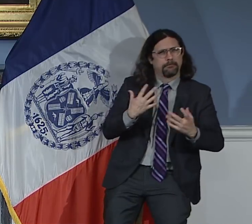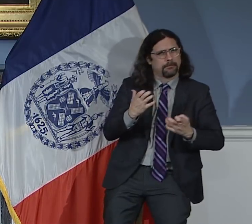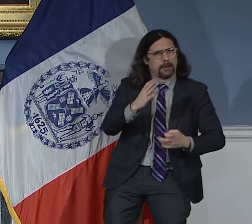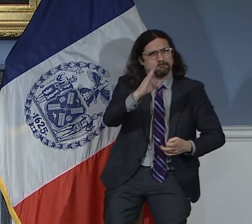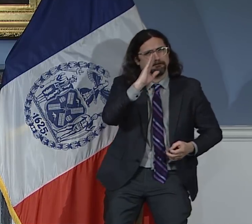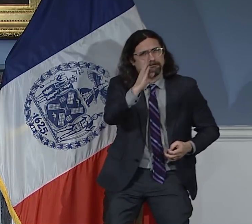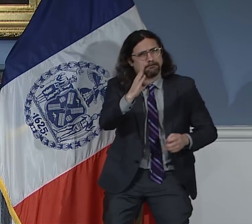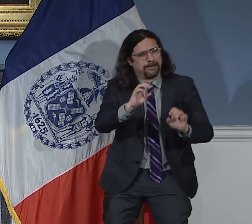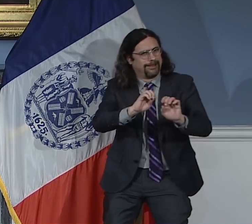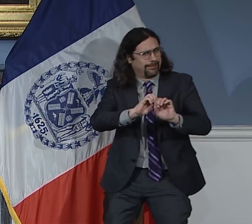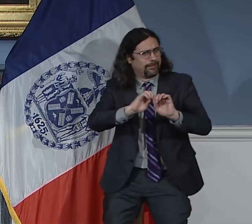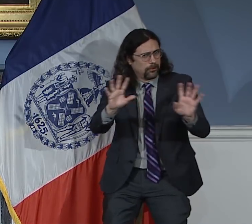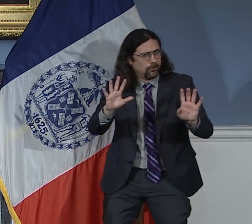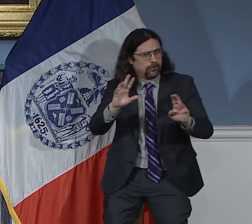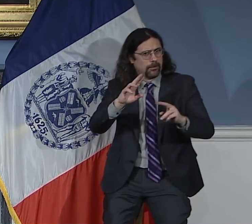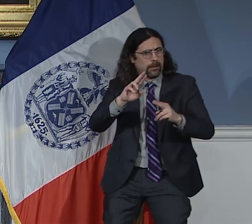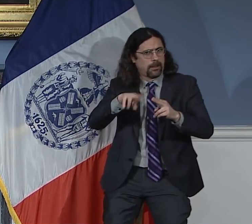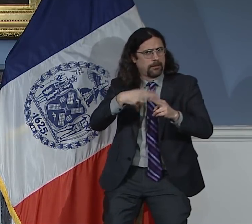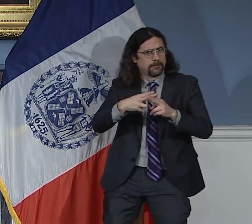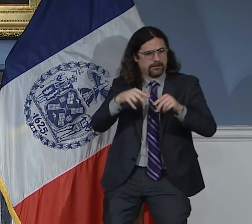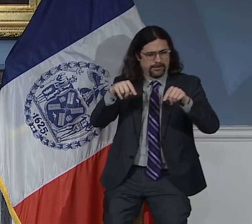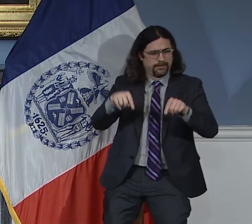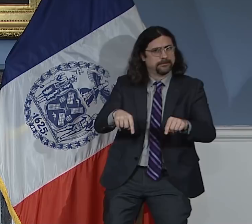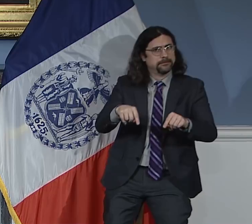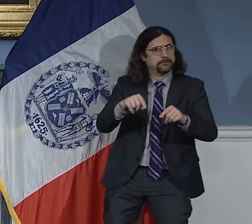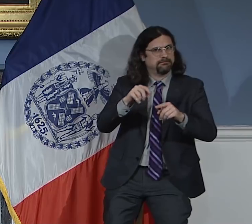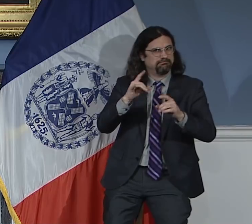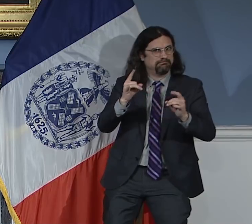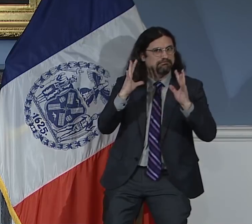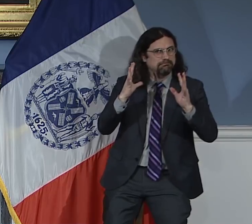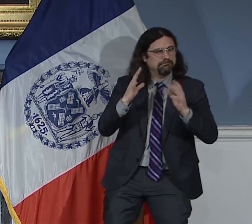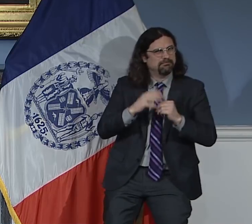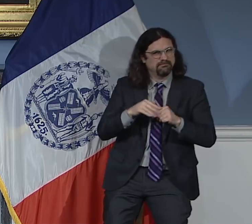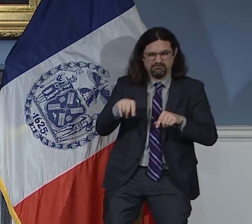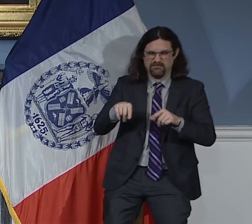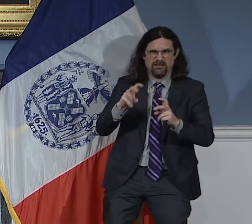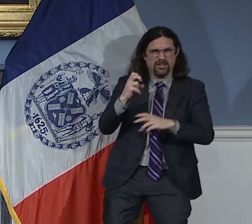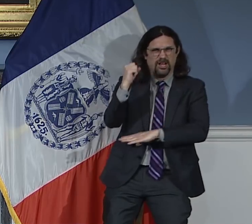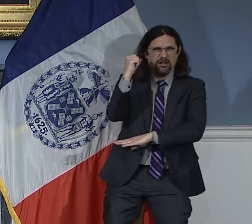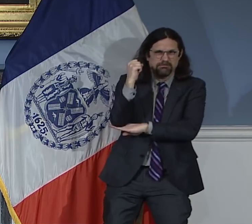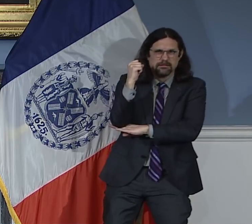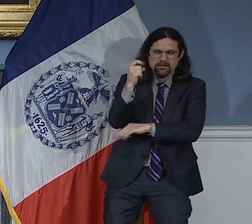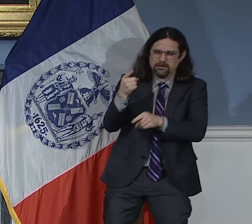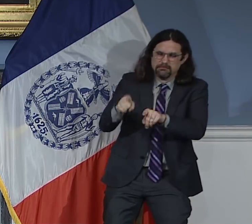ANYTHING WE HAVE SEEN OUTSIDE OF WAR TIME WITH THE POSSIBLE